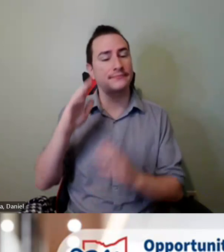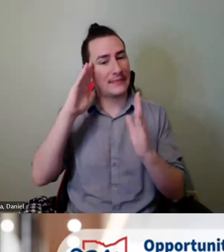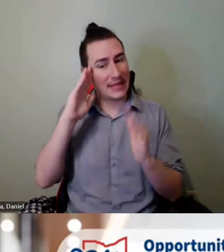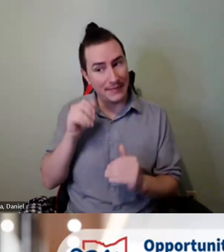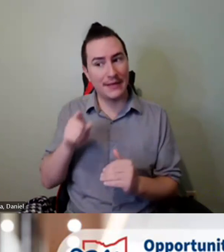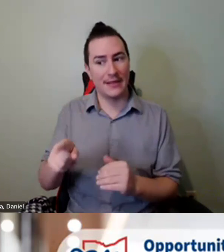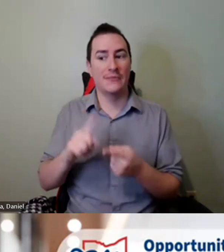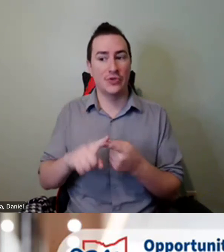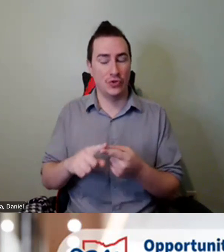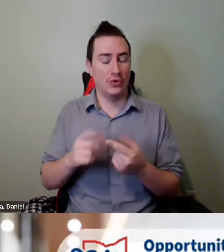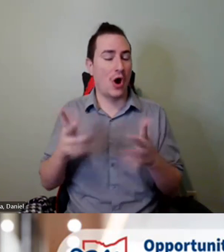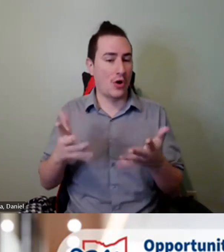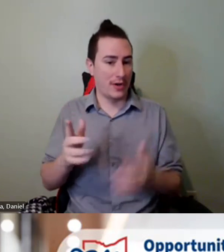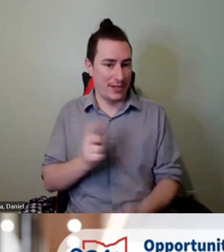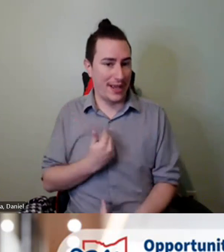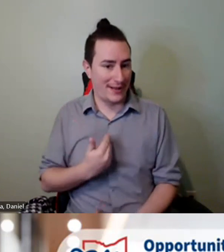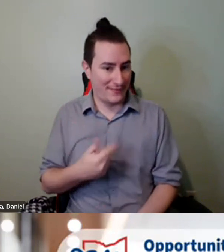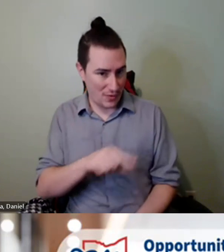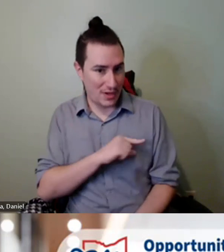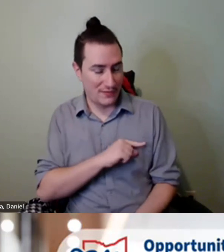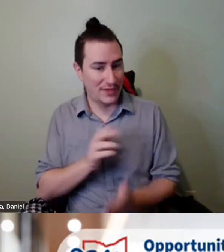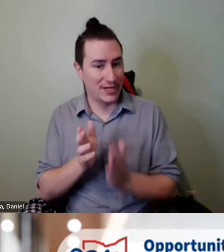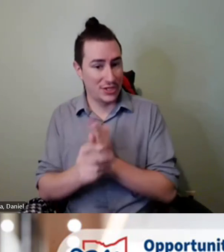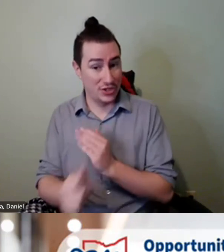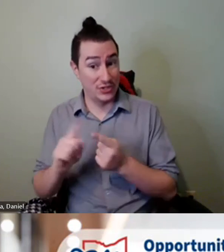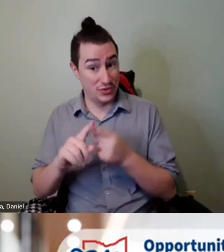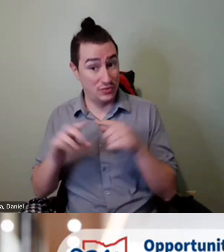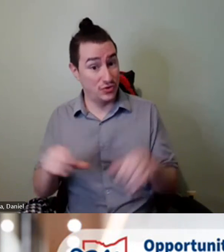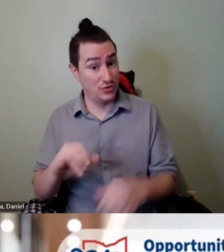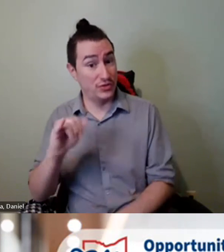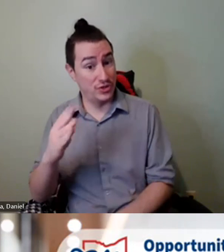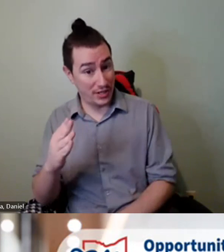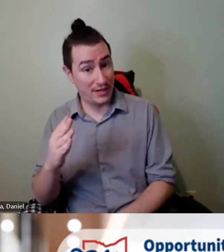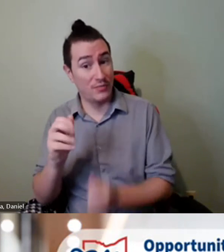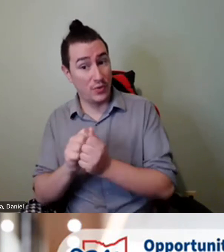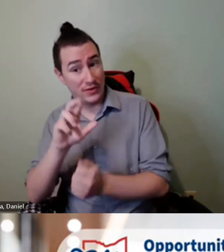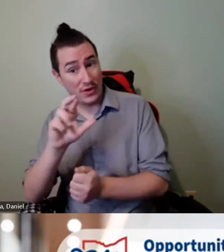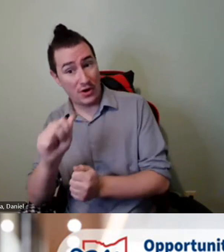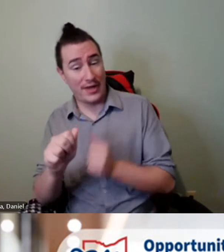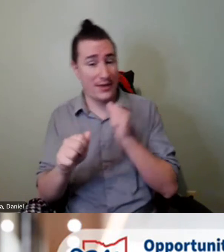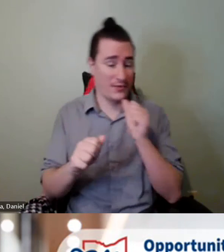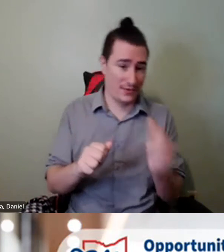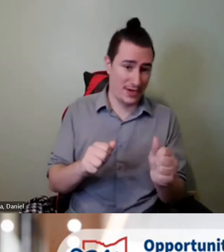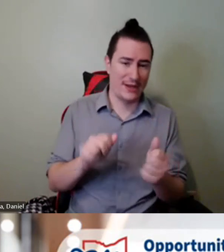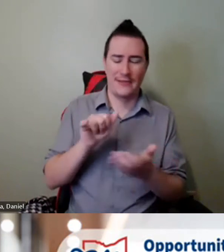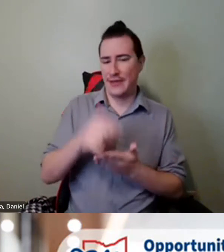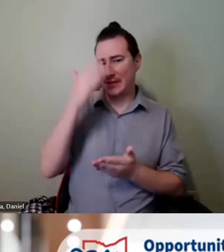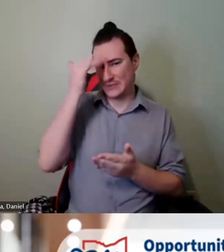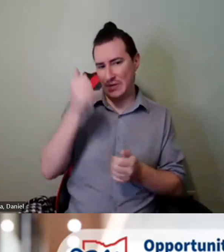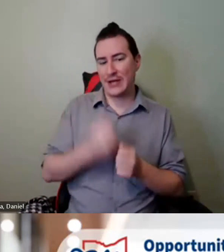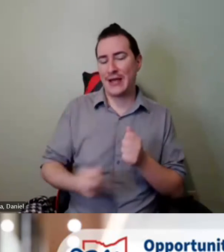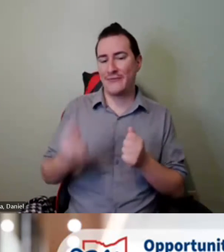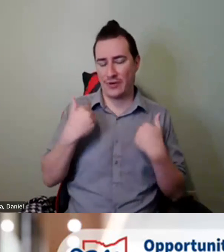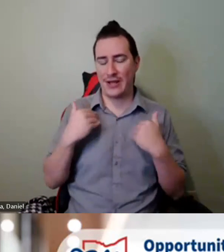with or without a reasonable accommodation. And that's why everybody is held to the same performance performance expectations.